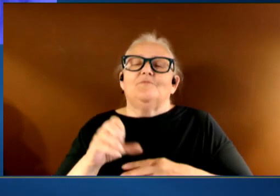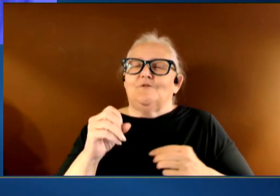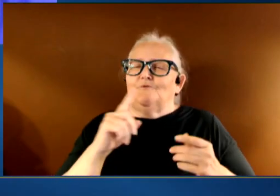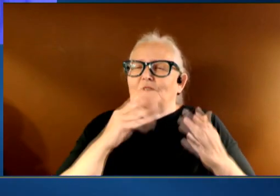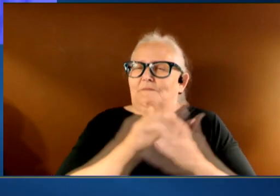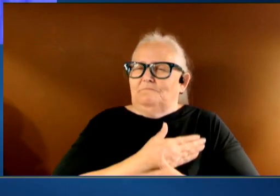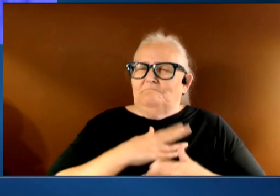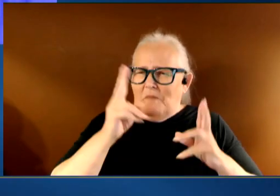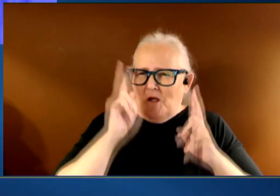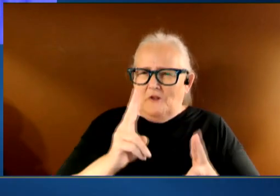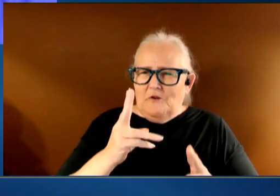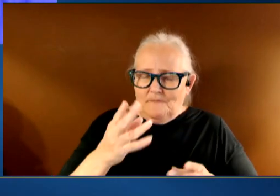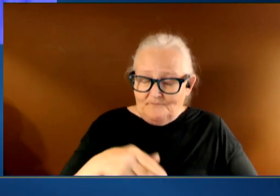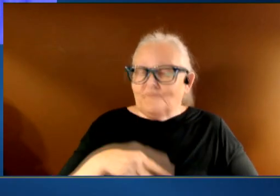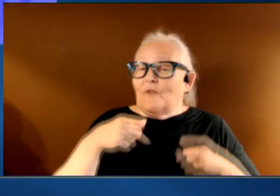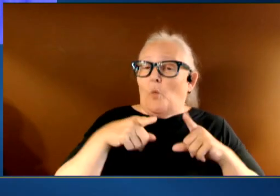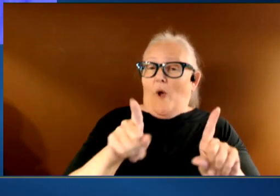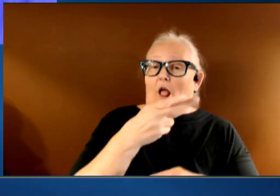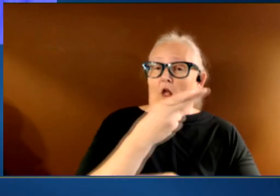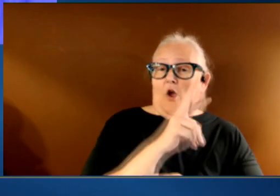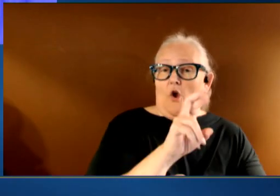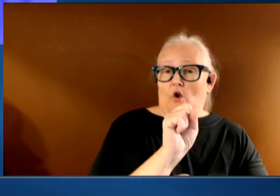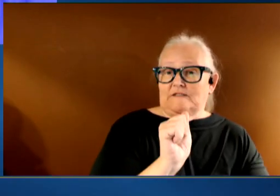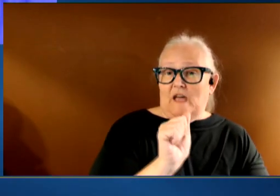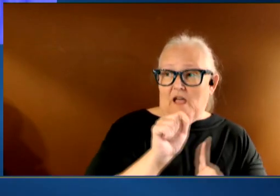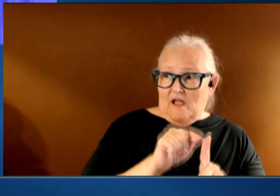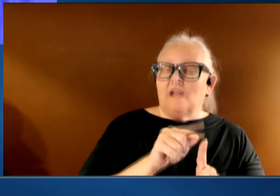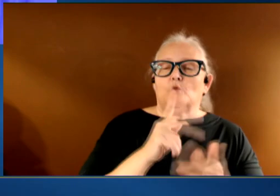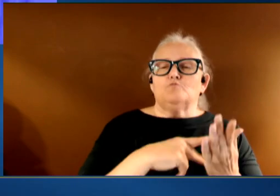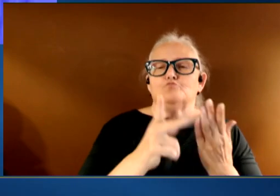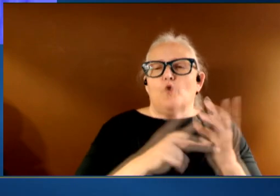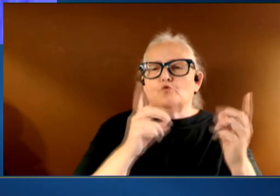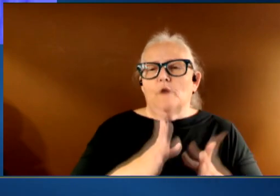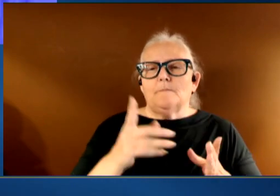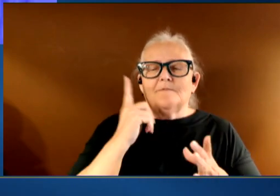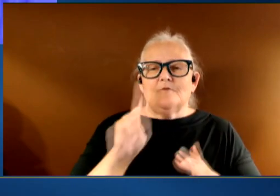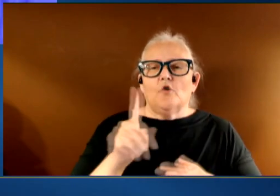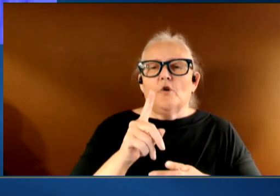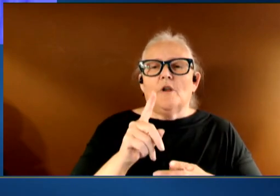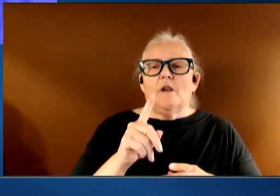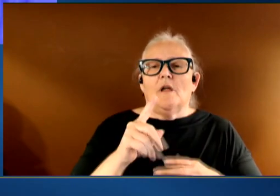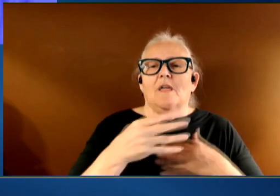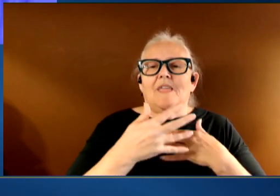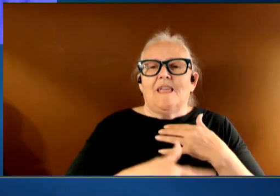At HRSA, he served as the program director for the Hemoglobin Fatigue Program,